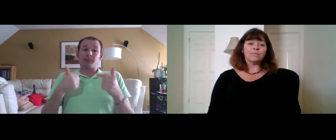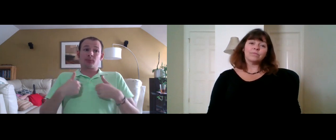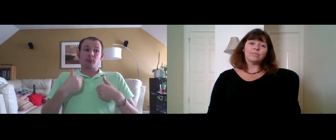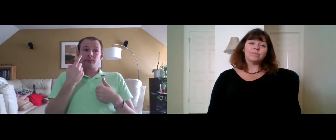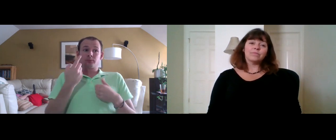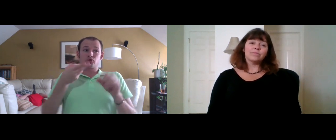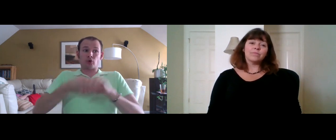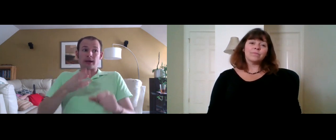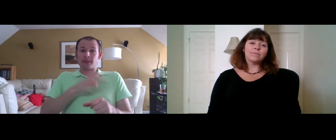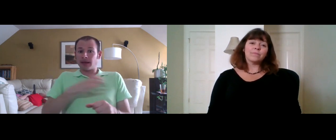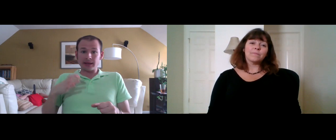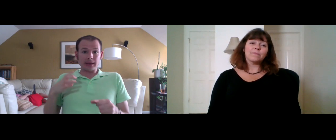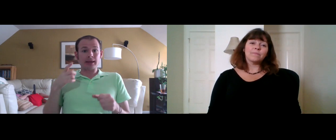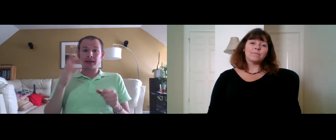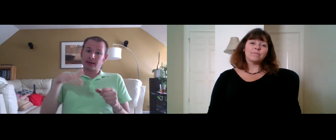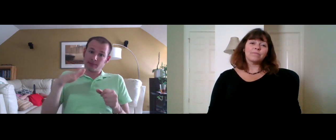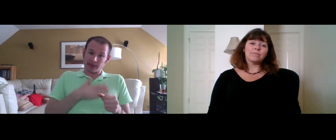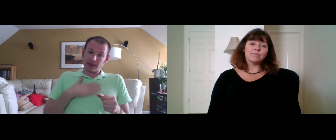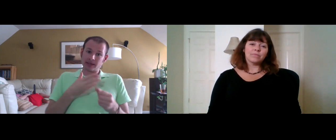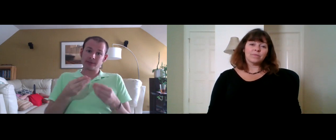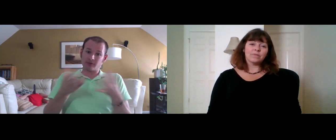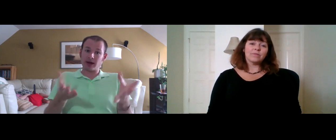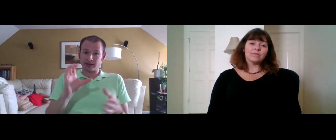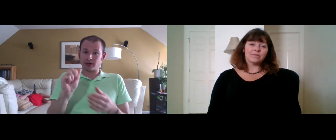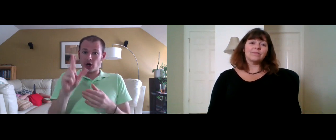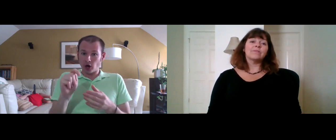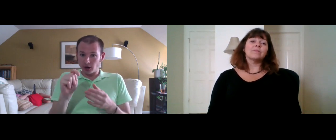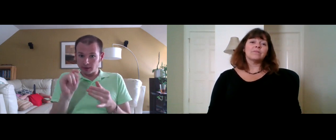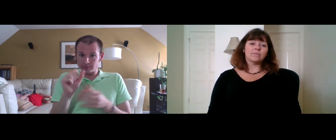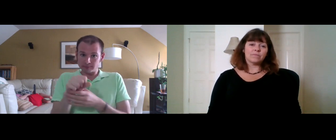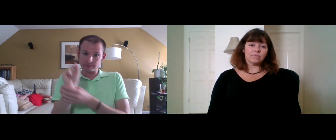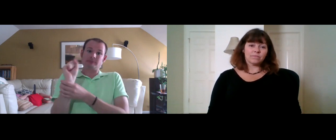sometimes if I join a committee I will ask for CART